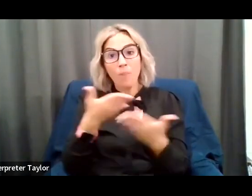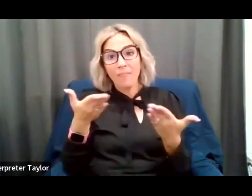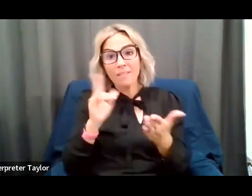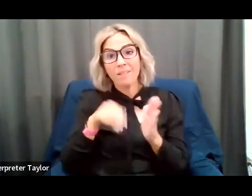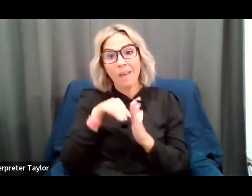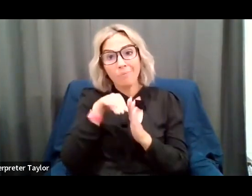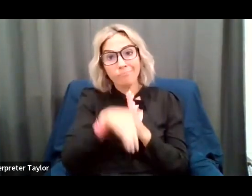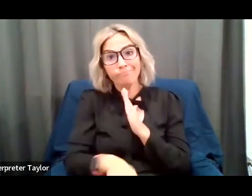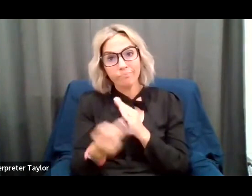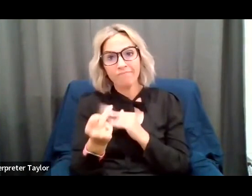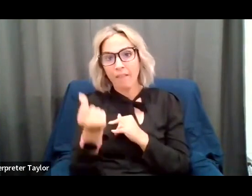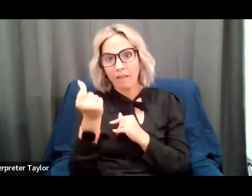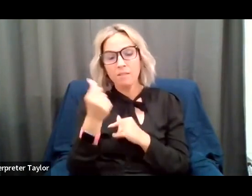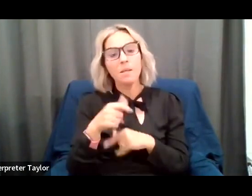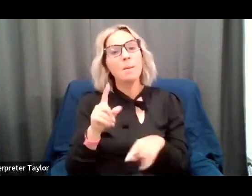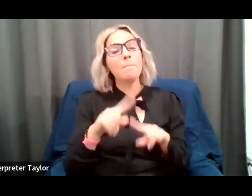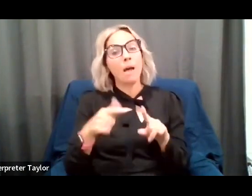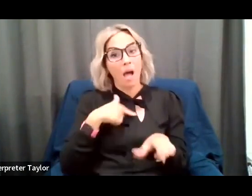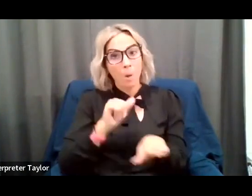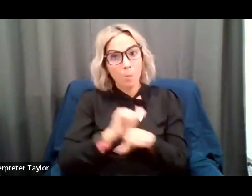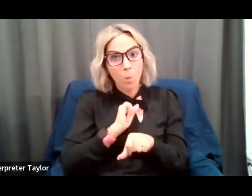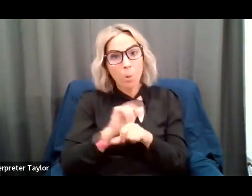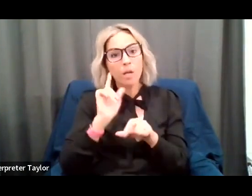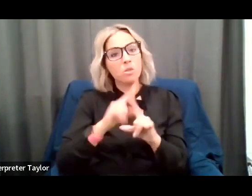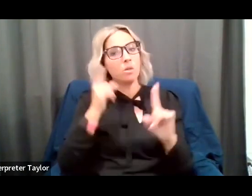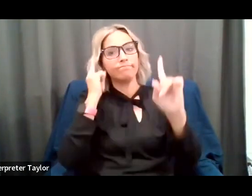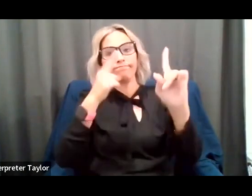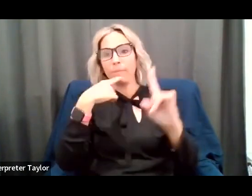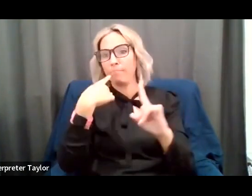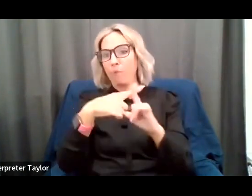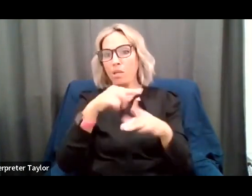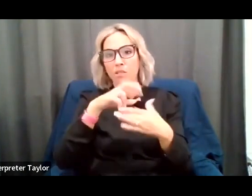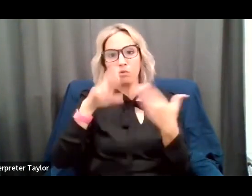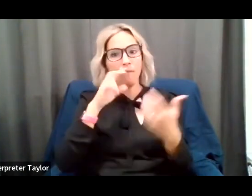but I'm working toward the best outcome for everybody.